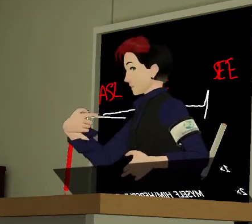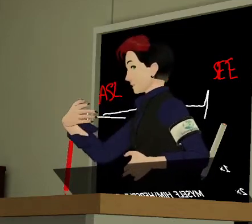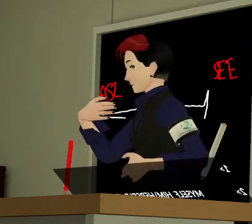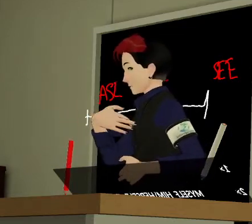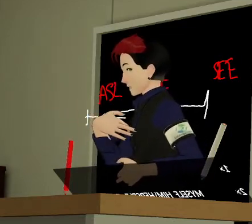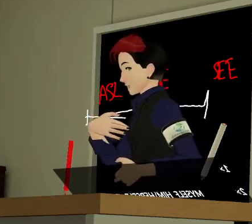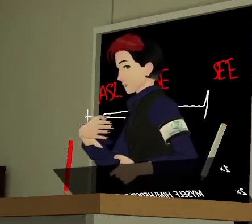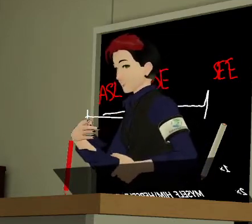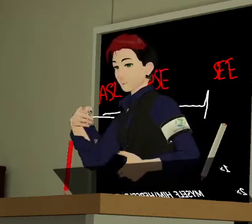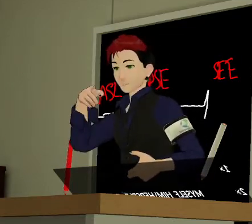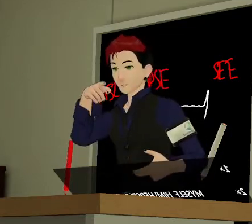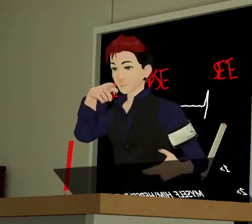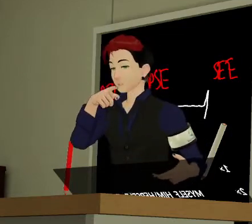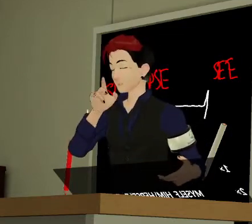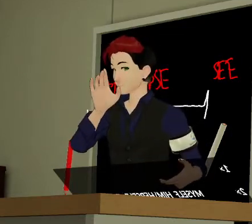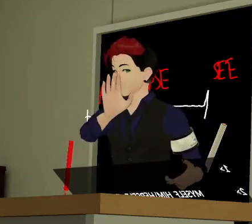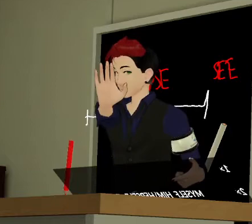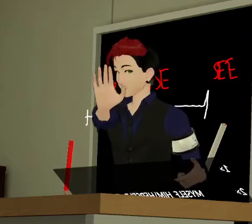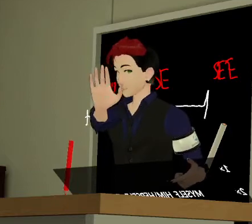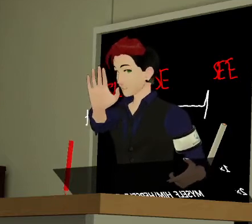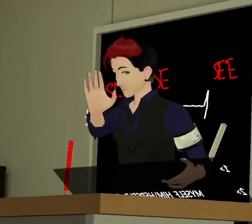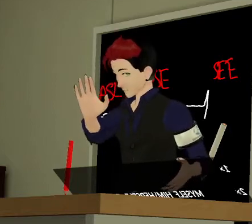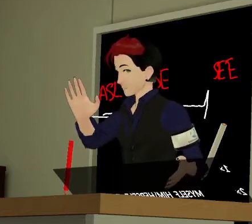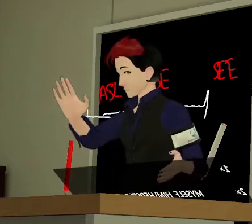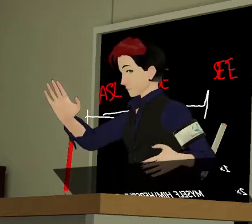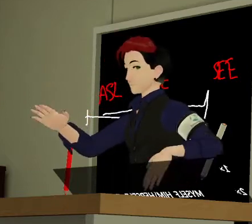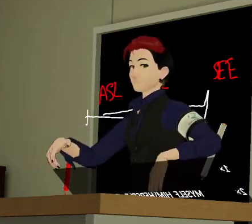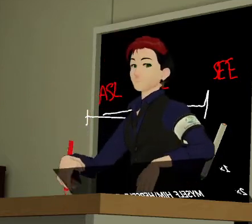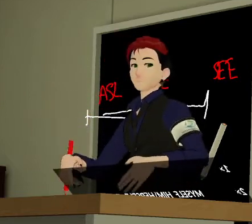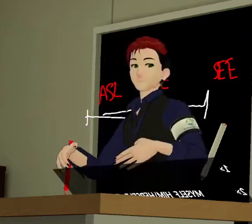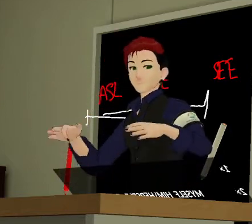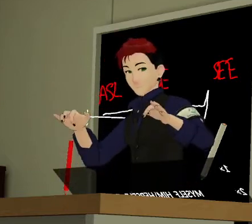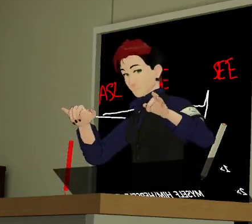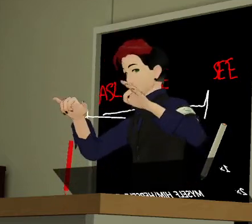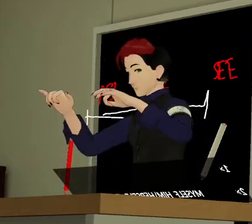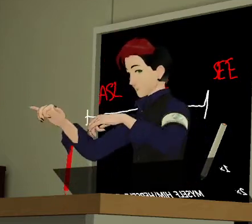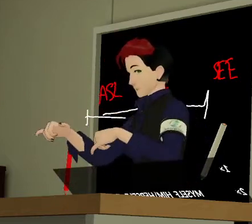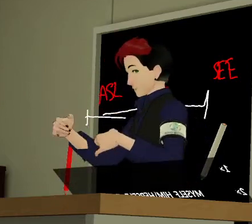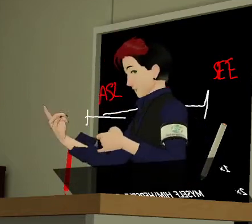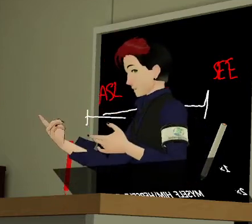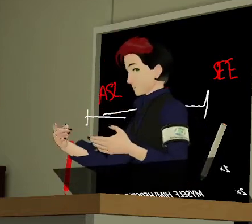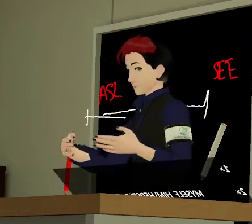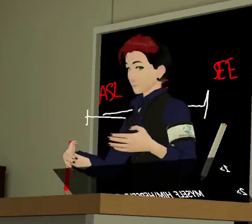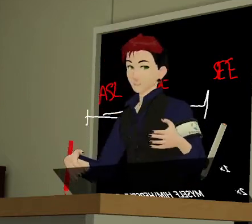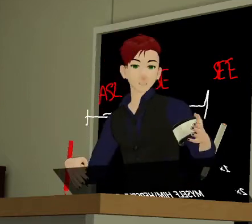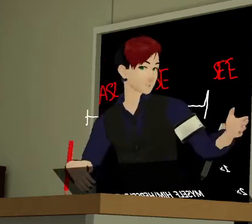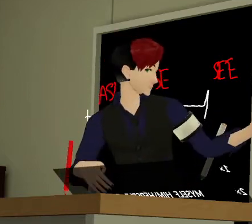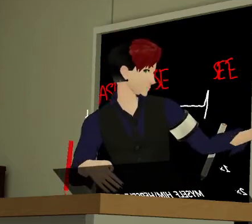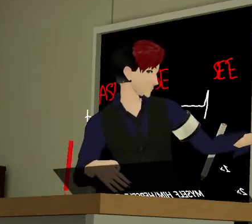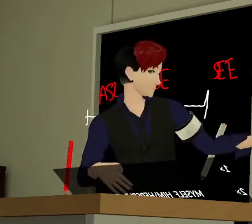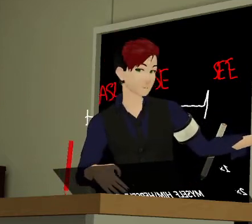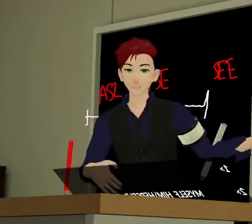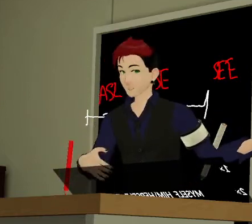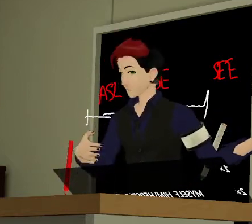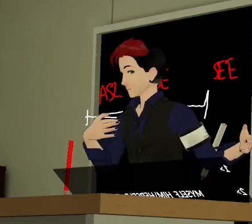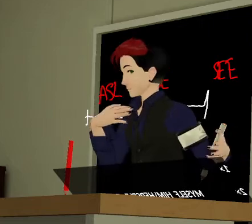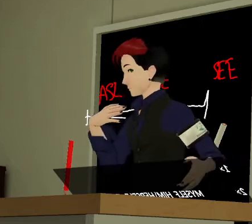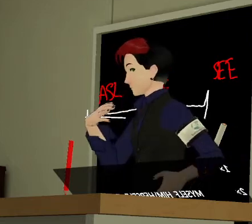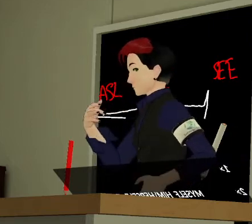this is my that's them what's theirs right so there's another part of that it's itself